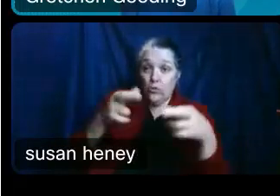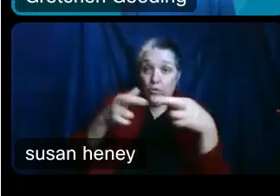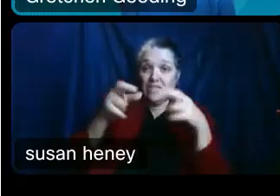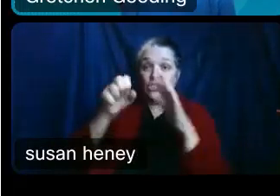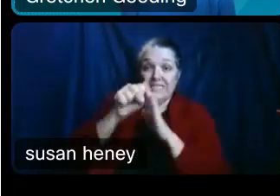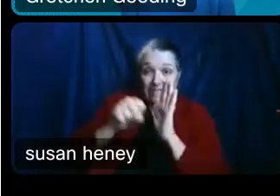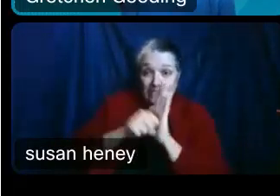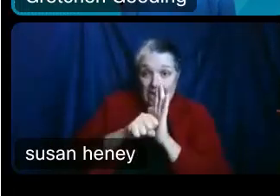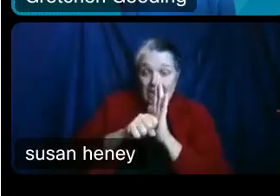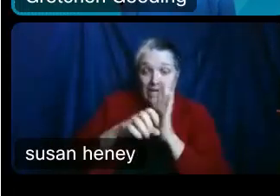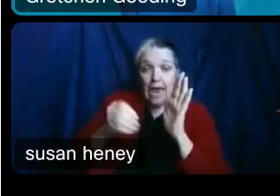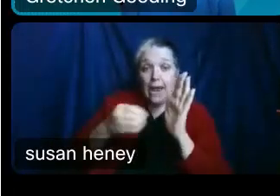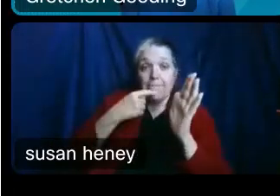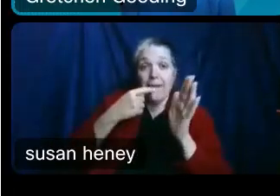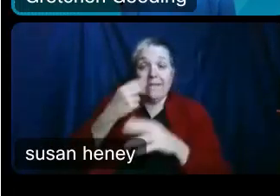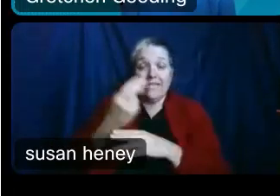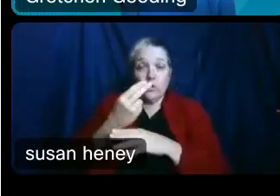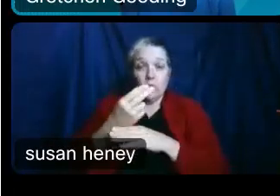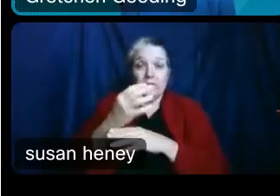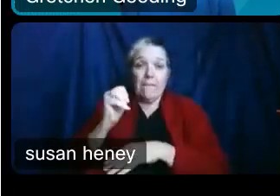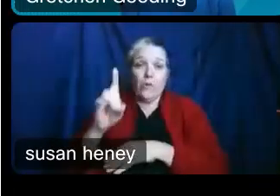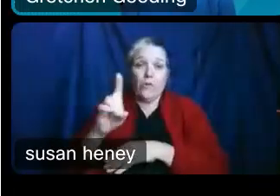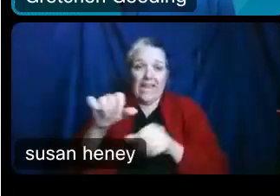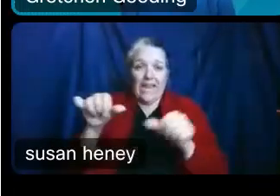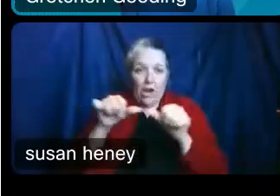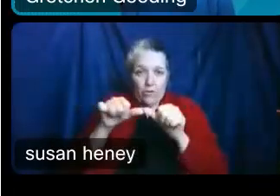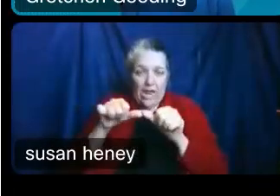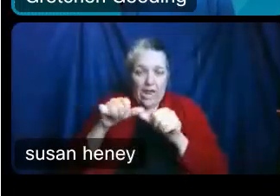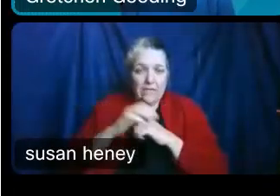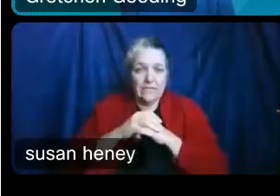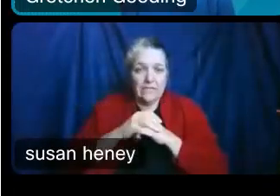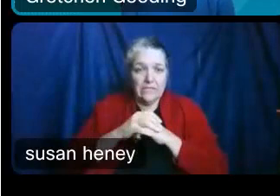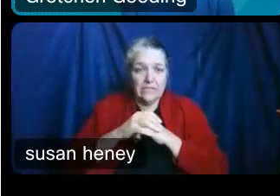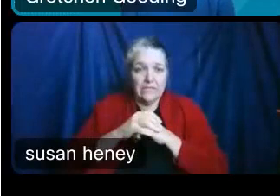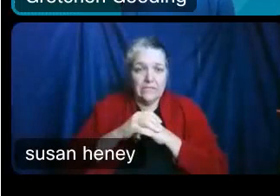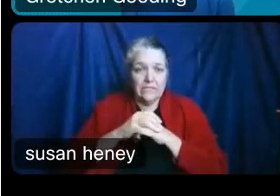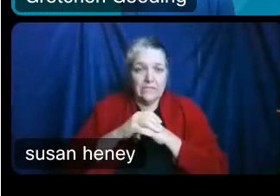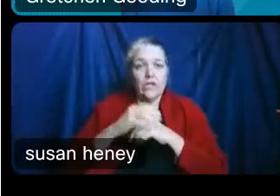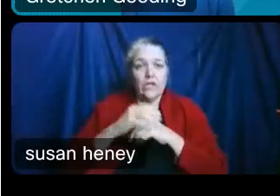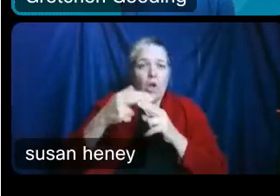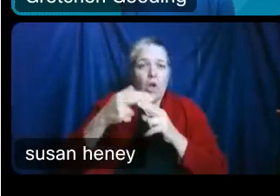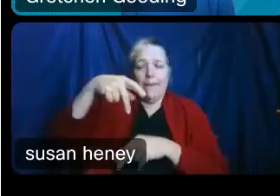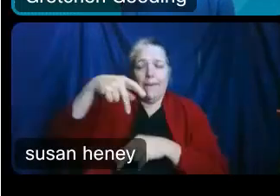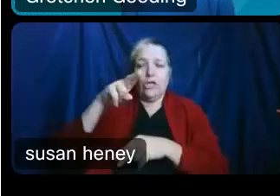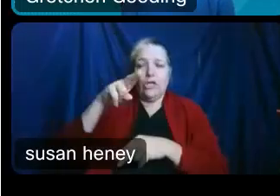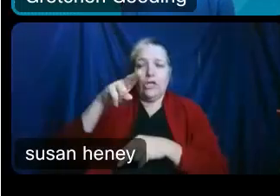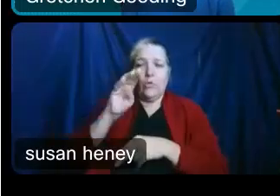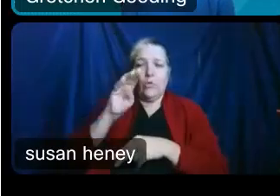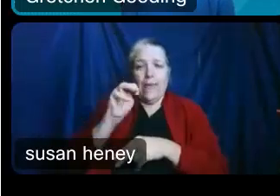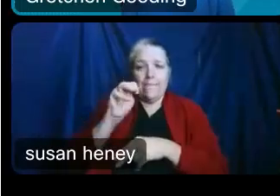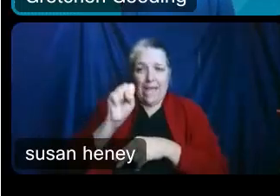and Public Use Microdata Areas referred to as PUMAS. PUMAS are non-overlapping geographies